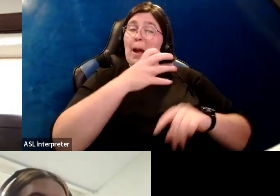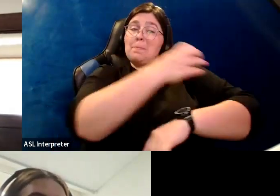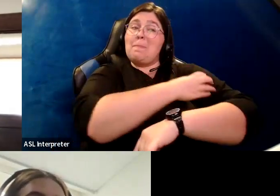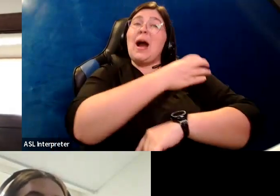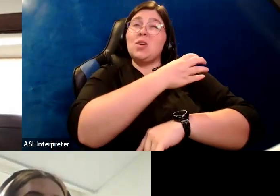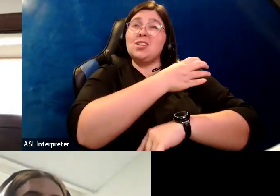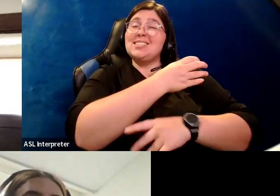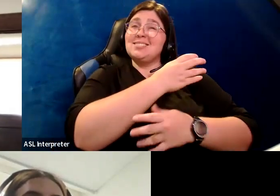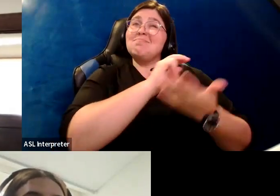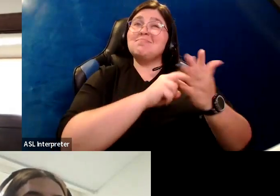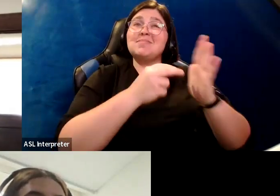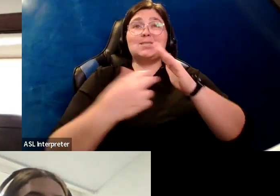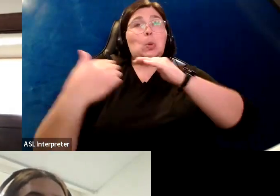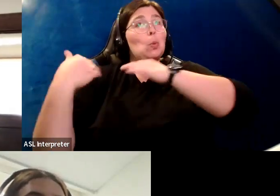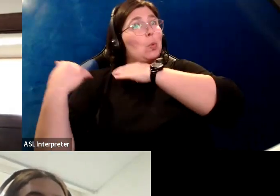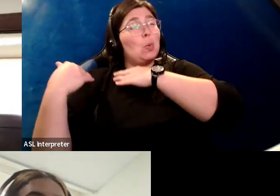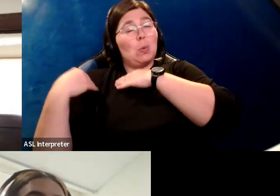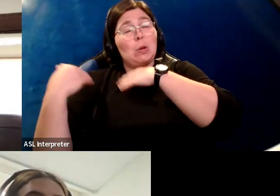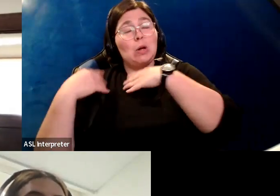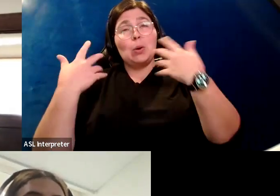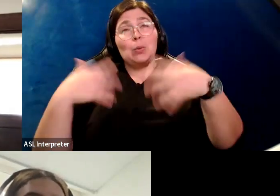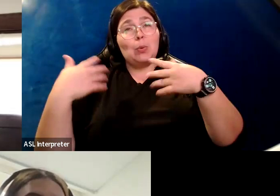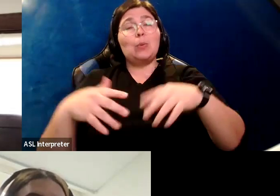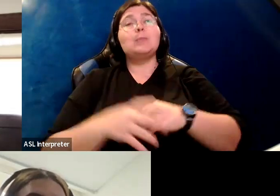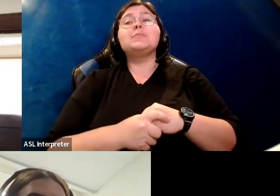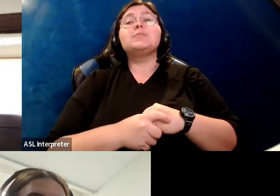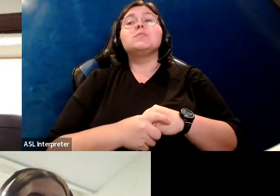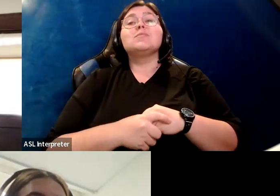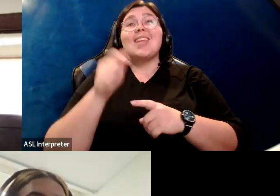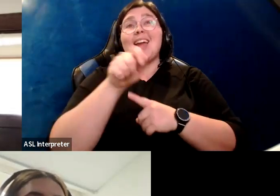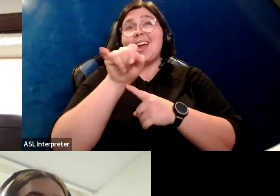We must ensure that the systems we build